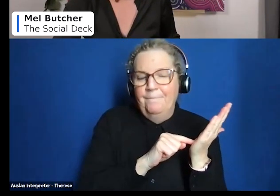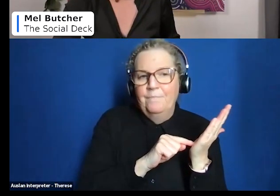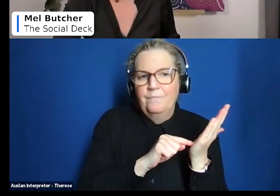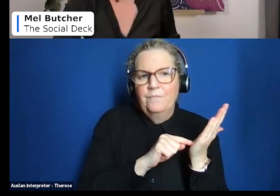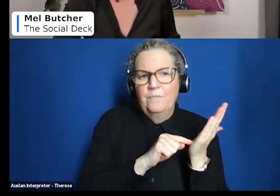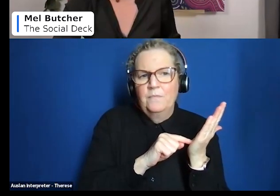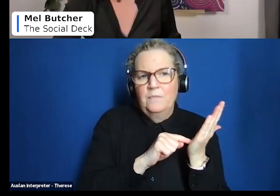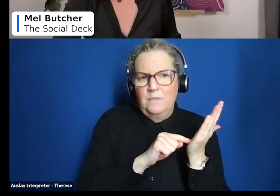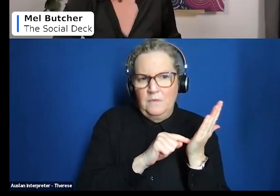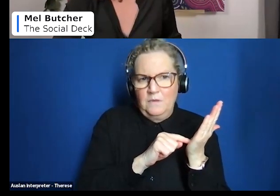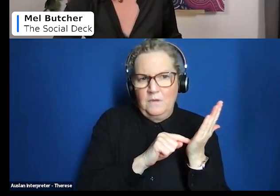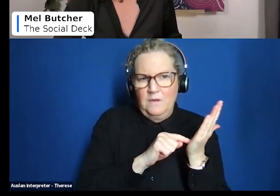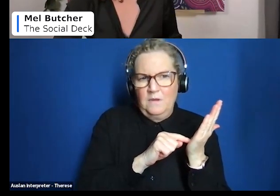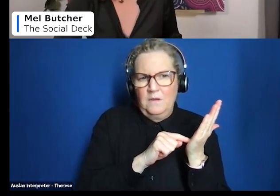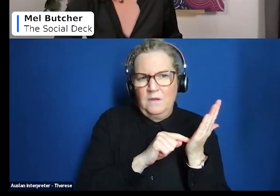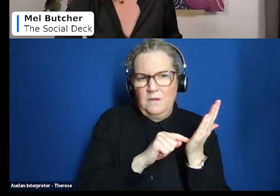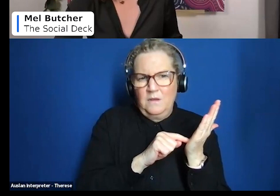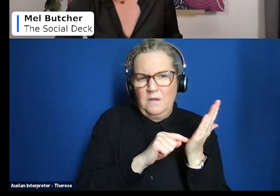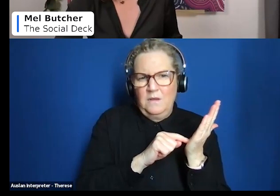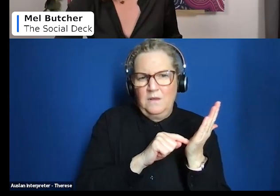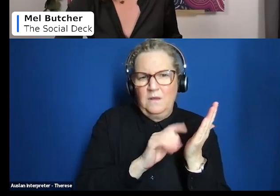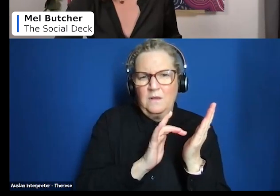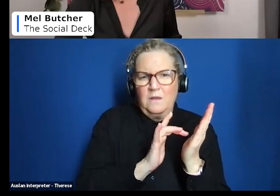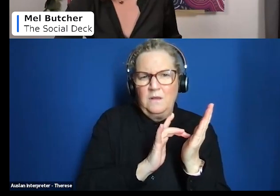a, so that will then come with the content information.